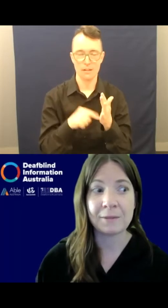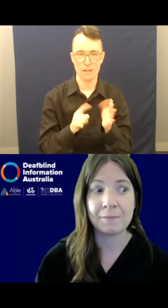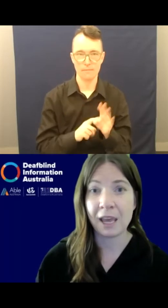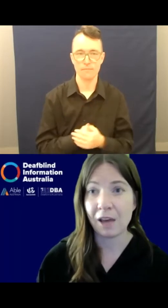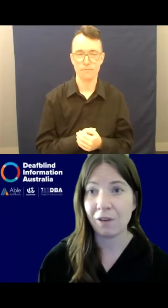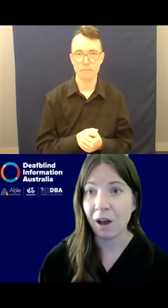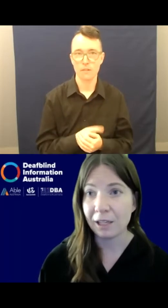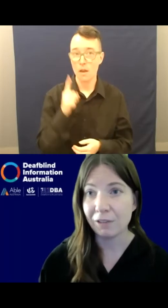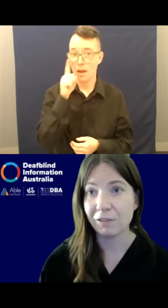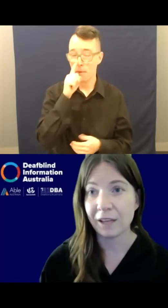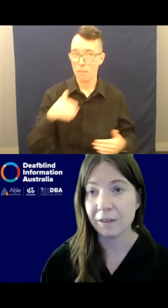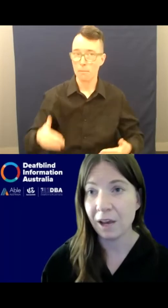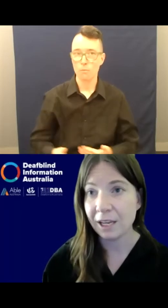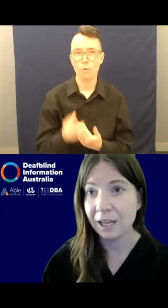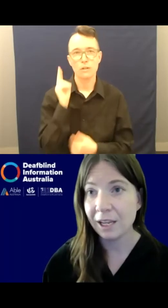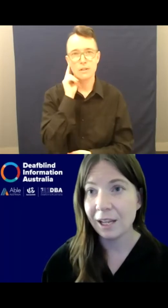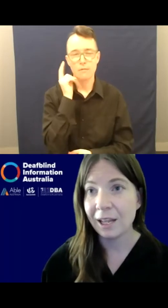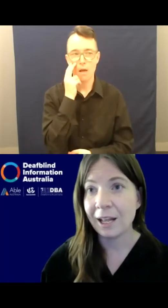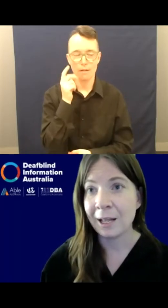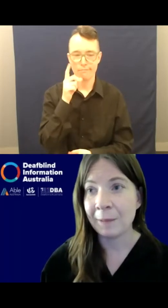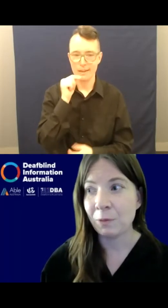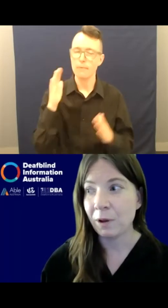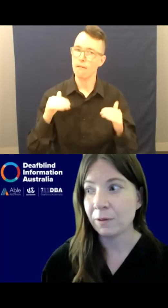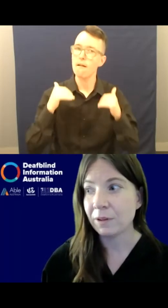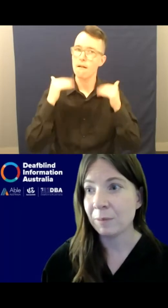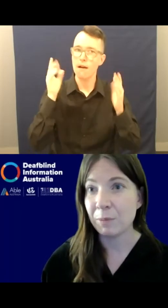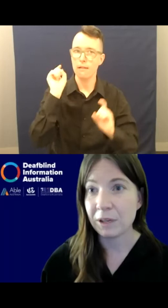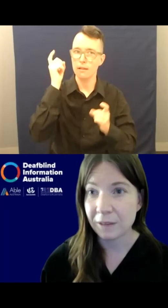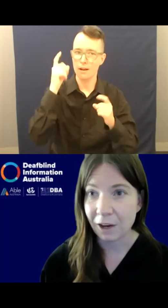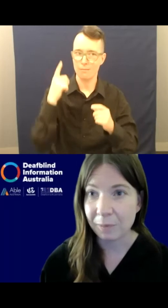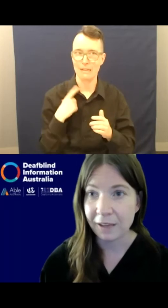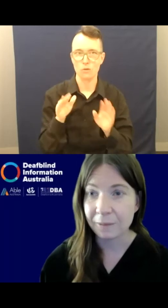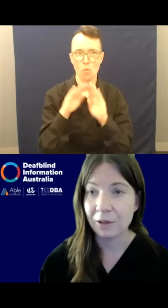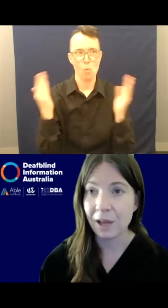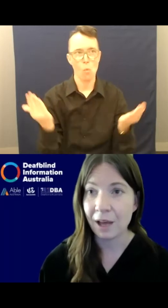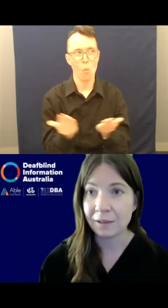may have a high level of anxiety, the world can be a pretty scary place when you can't